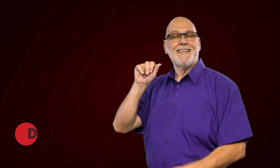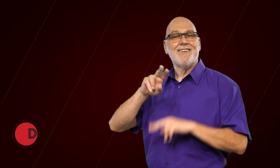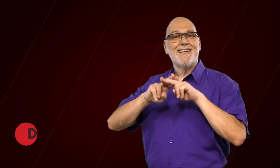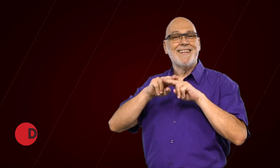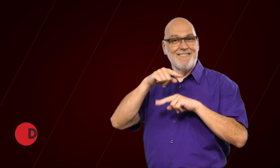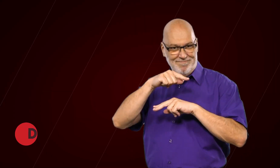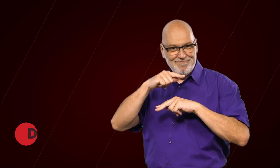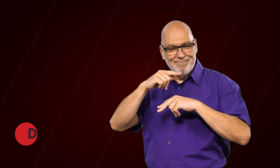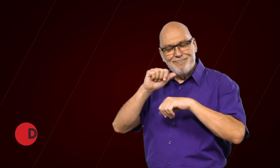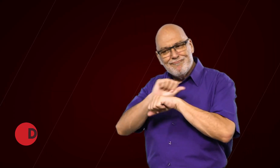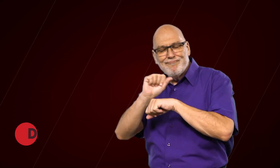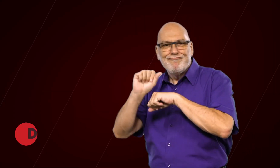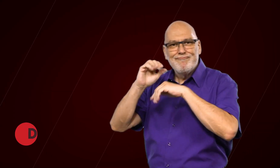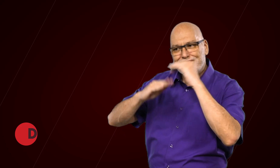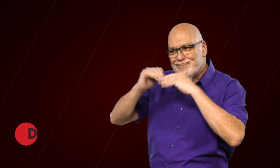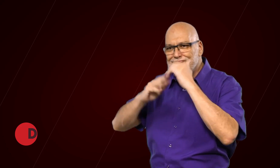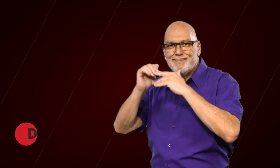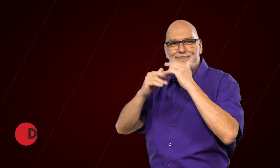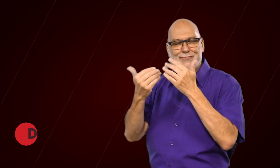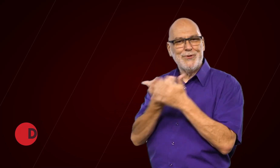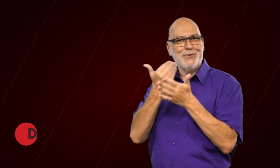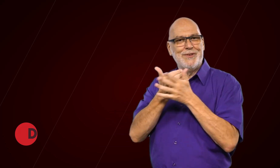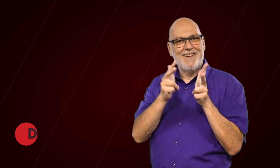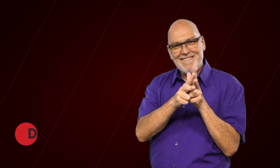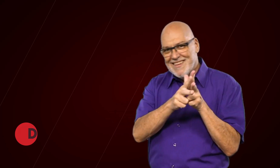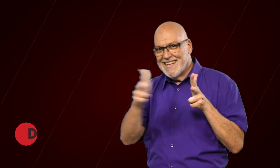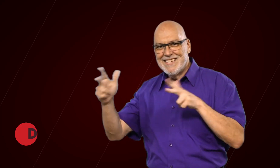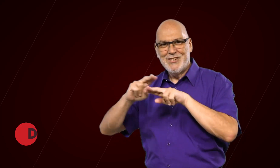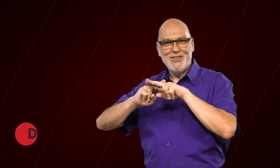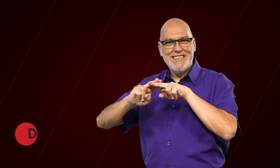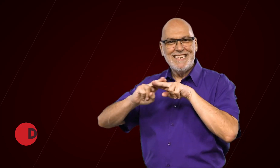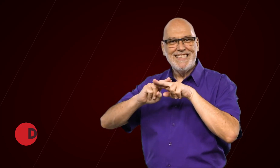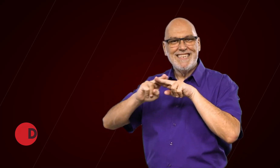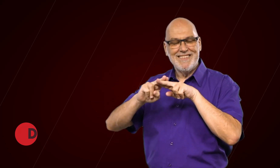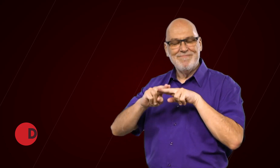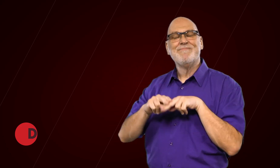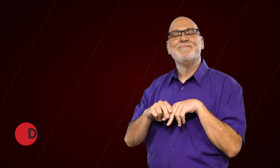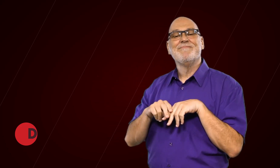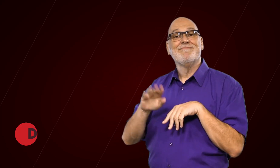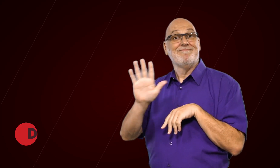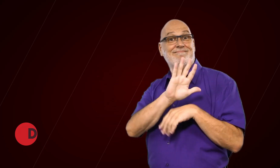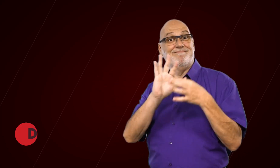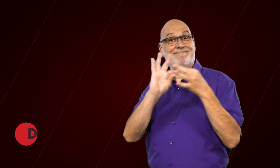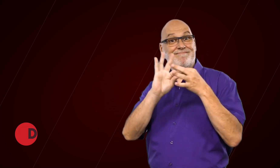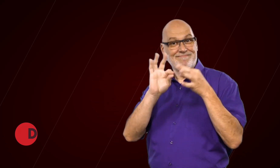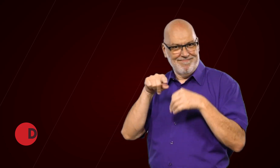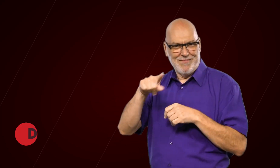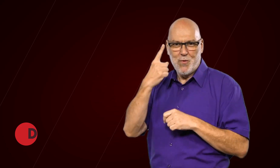[Anselmo]: VIA Rail is working on building a new fleet of trains which